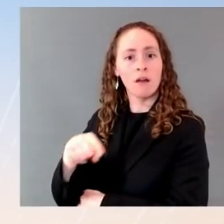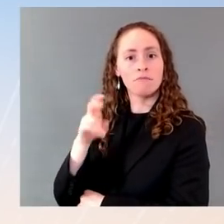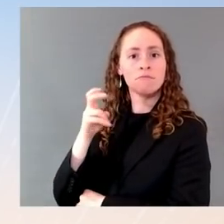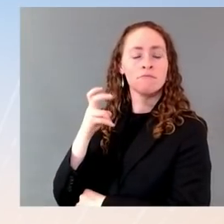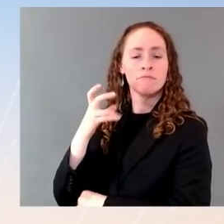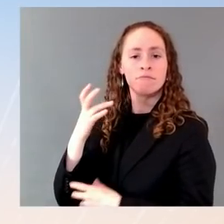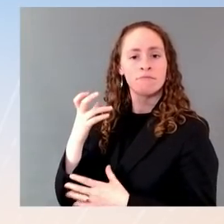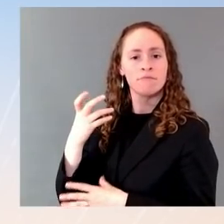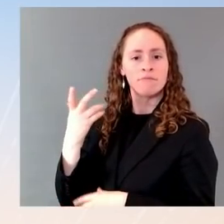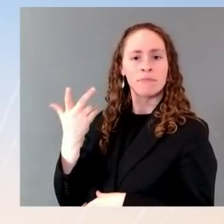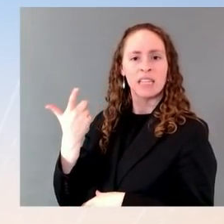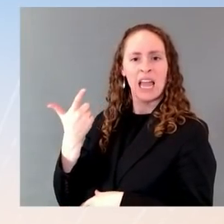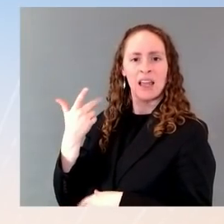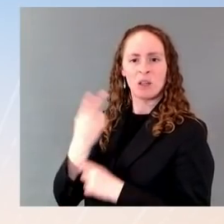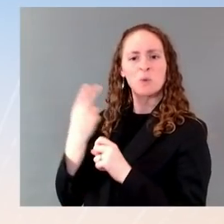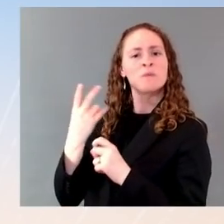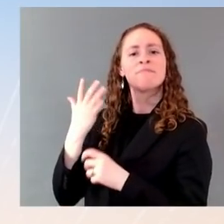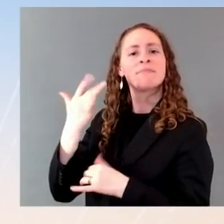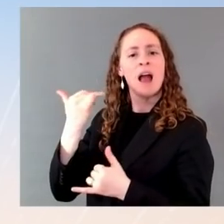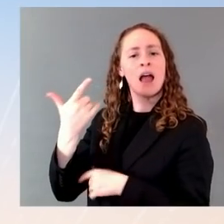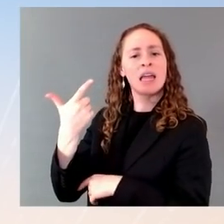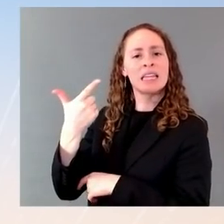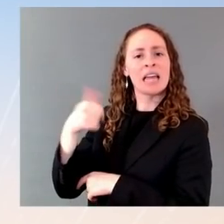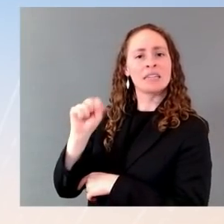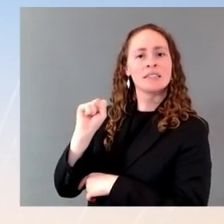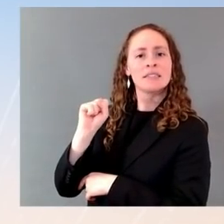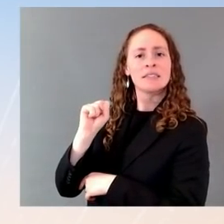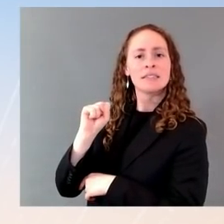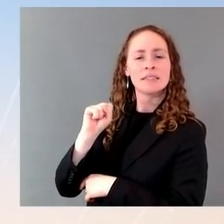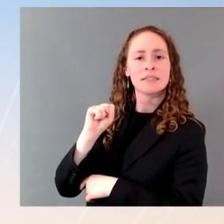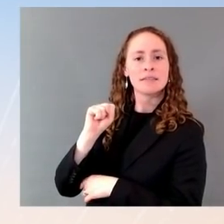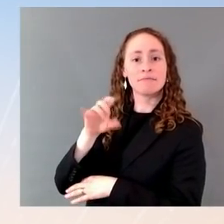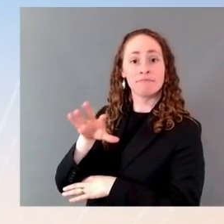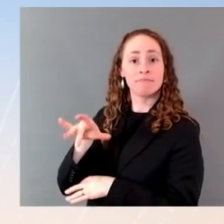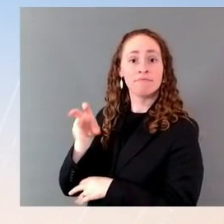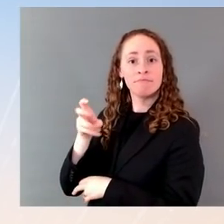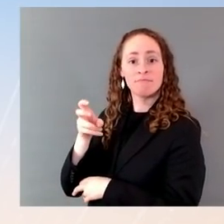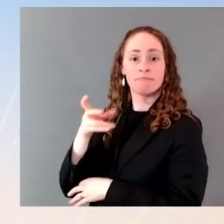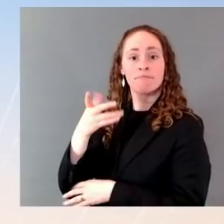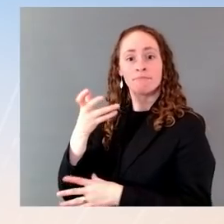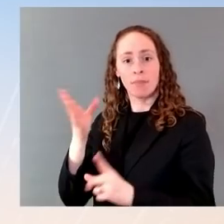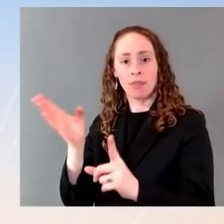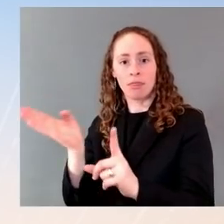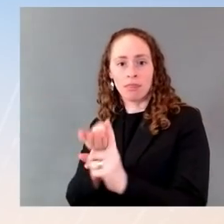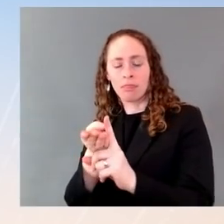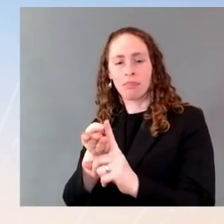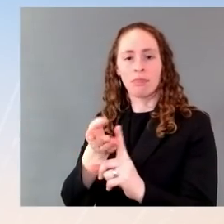over the course of the summer; you know, taking advantage of the energy crisis, for instance, just a couple months ago.